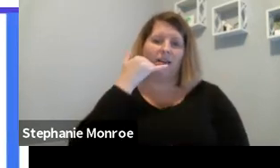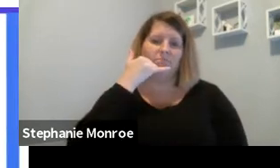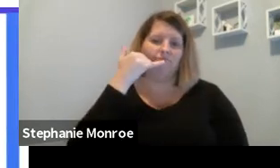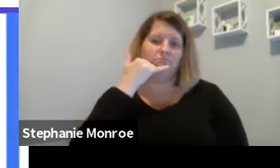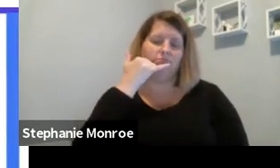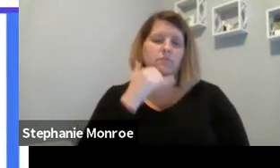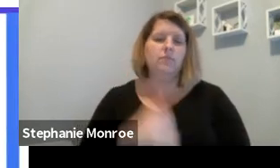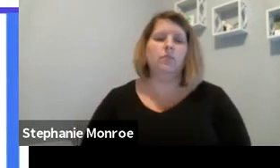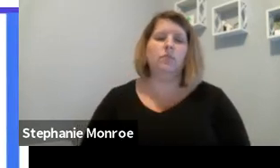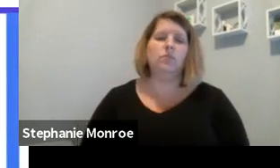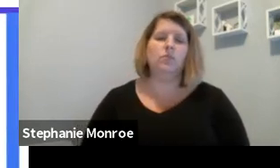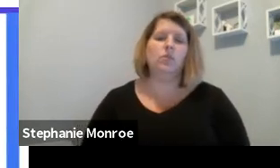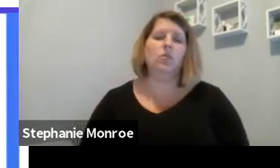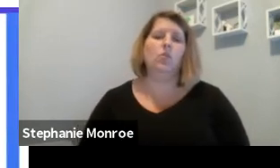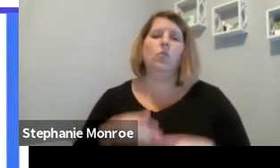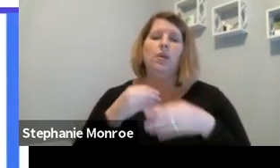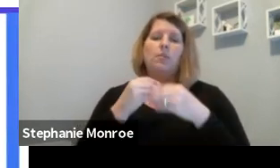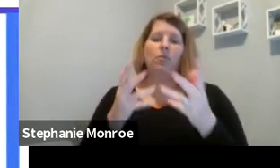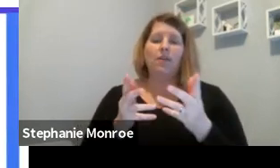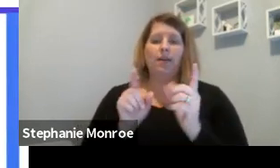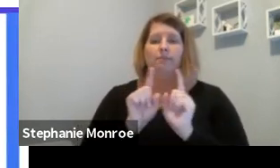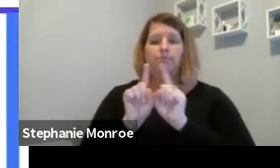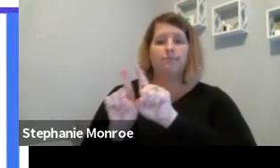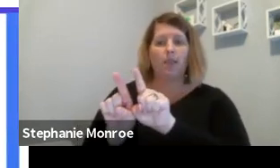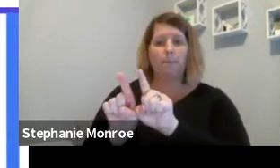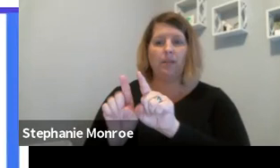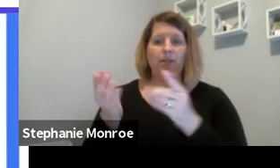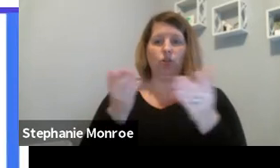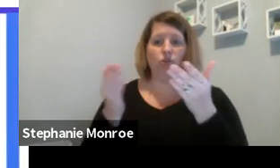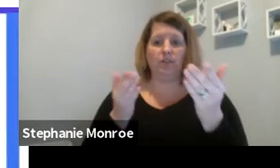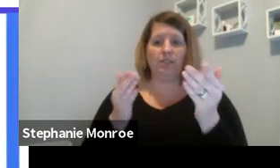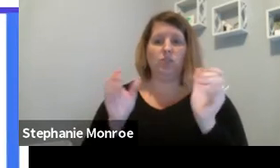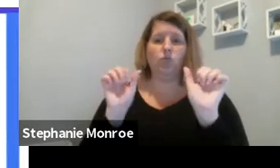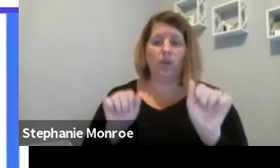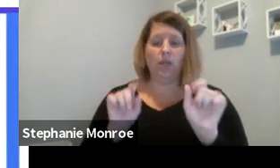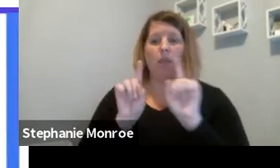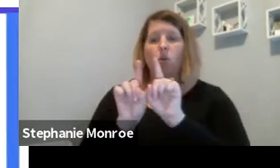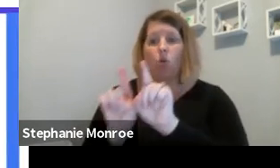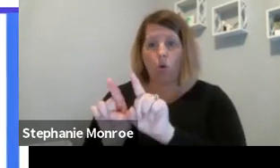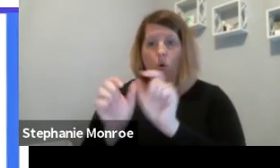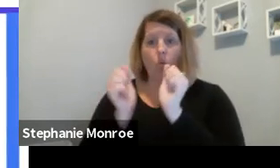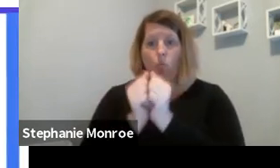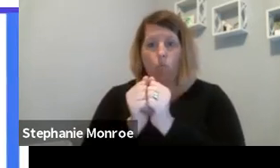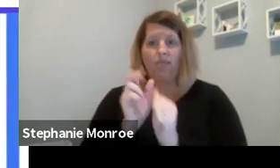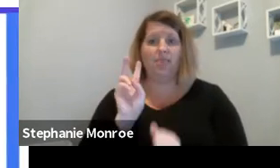We provide accompaniment services. We are able to go with the victim